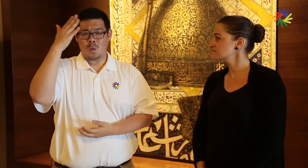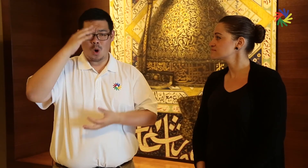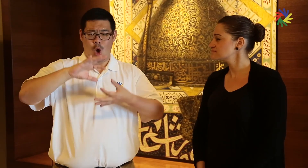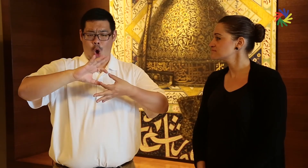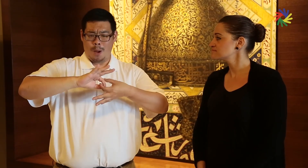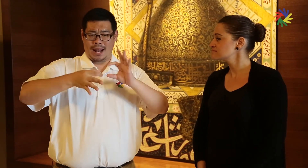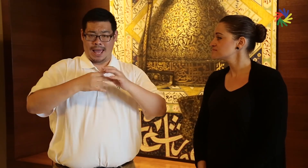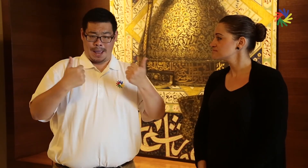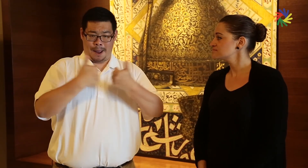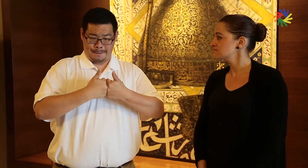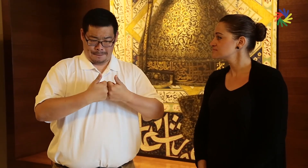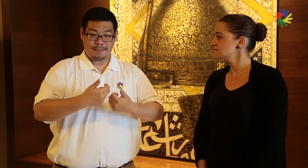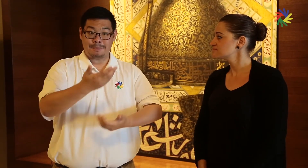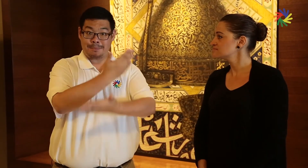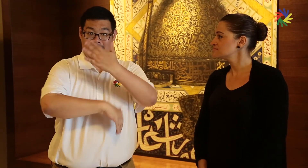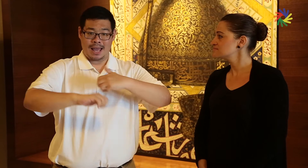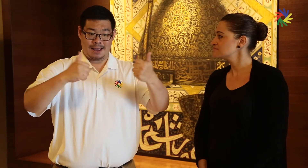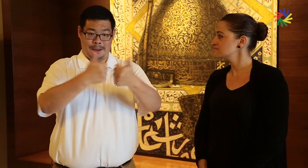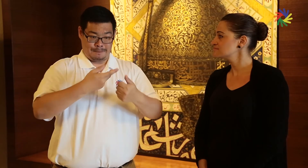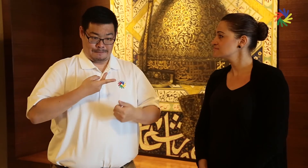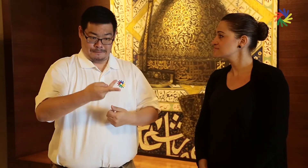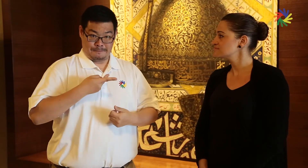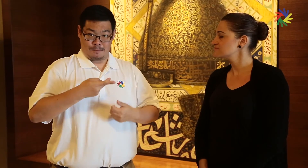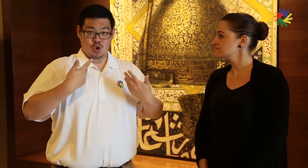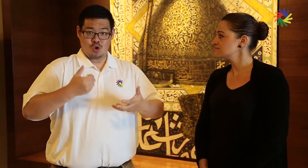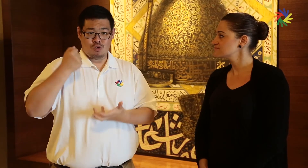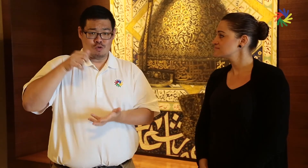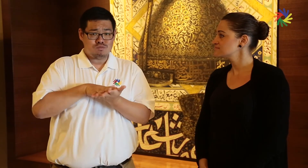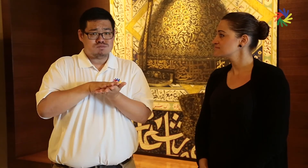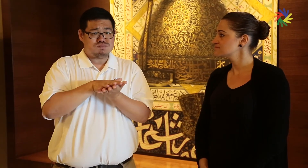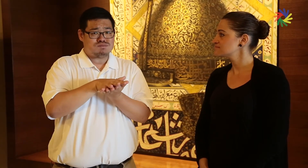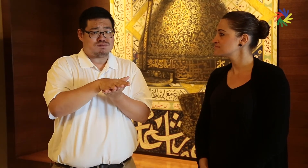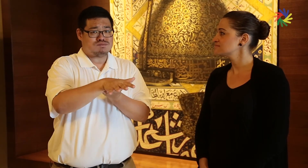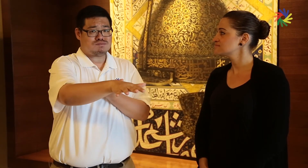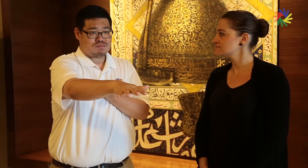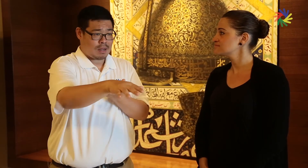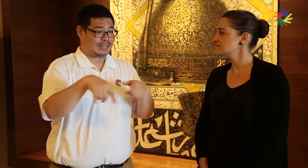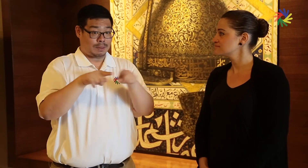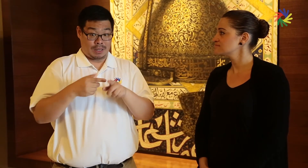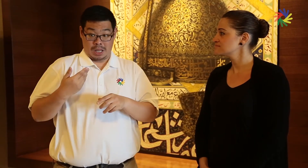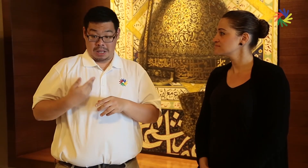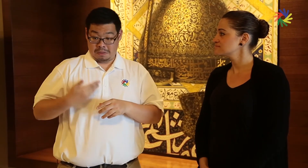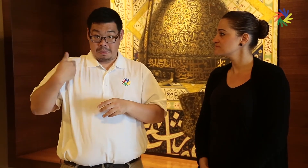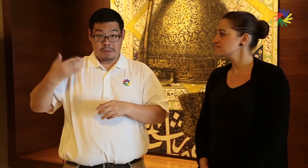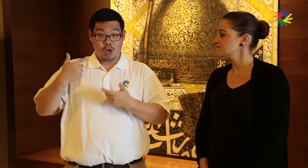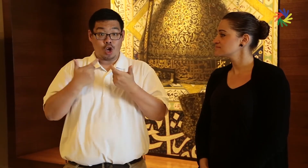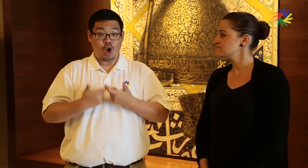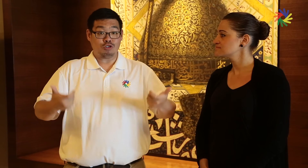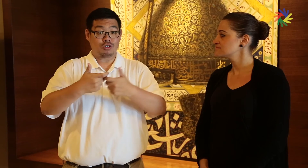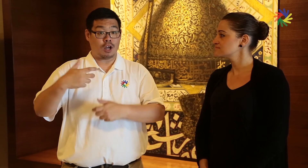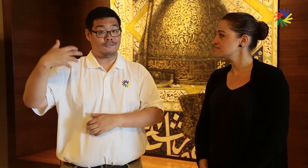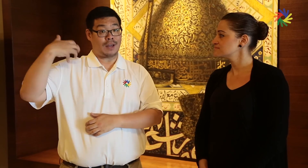not receive a fair share in the budget